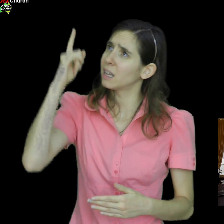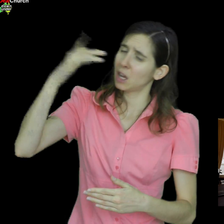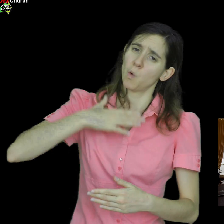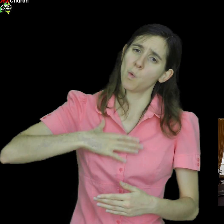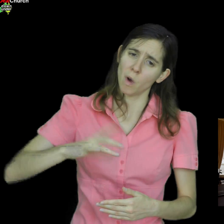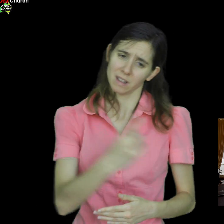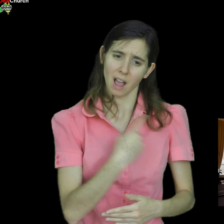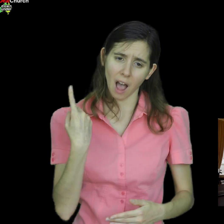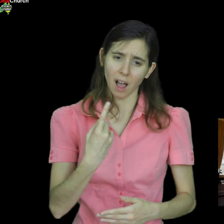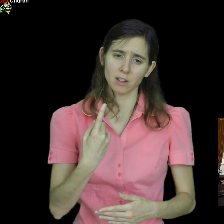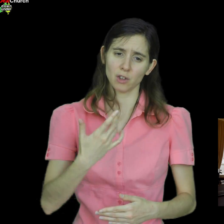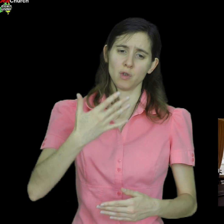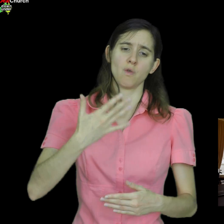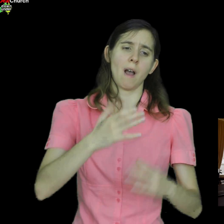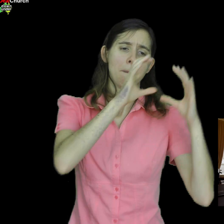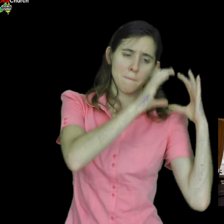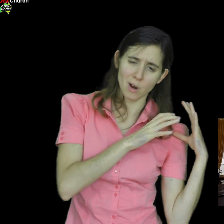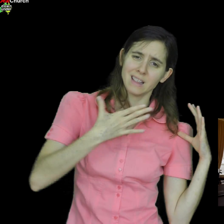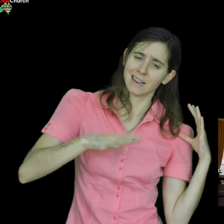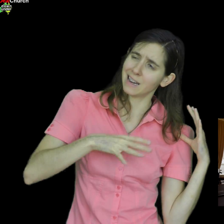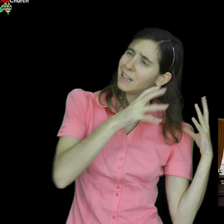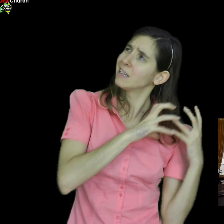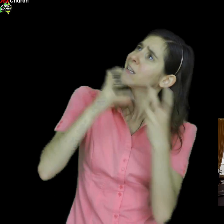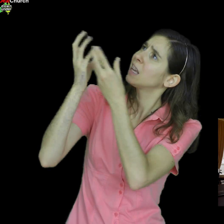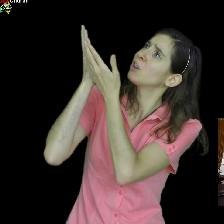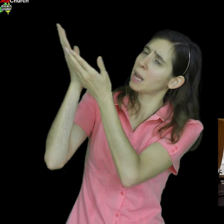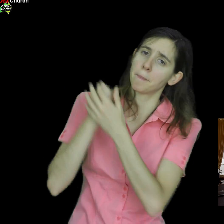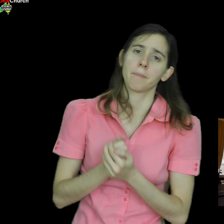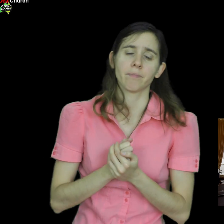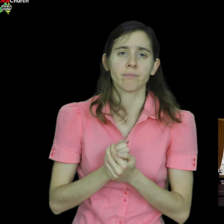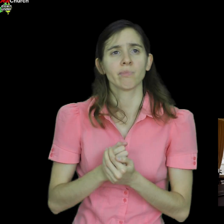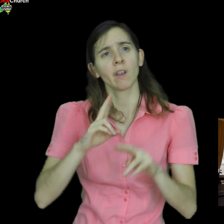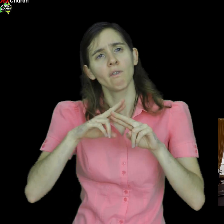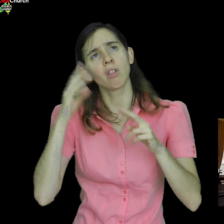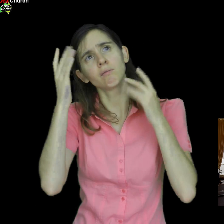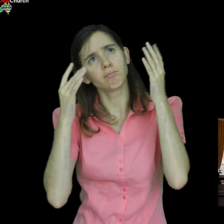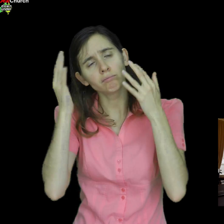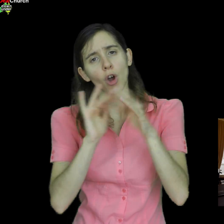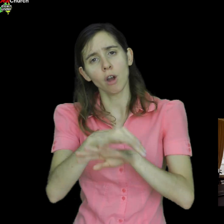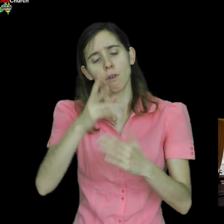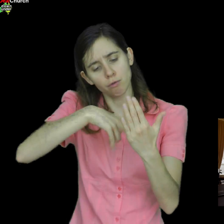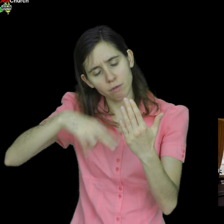us to take our needs to Him. Cheng thought about what he had read. He was